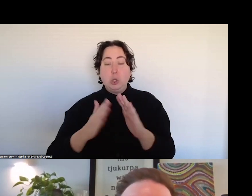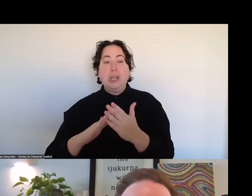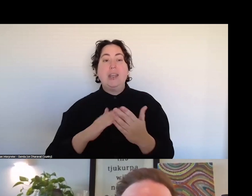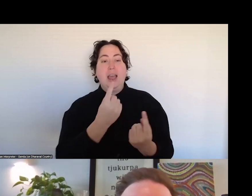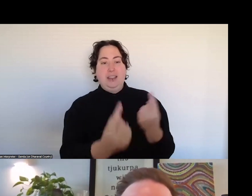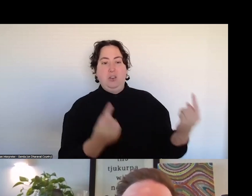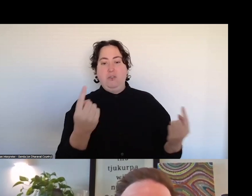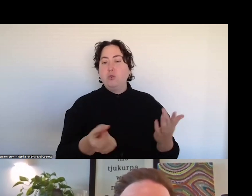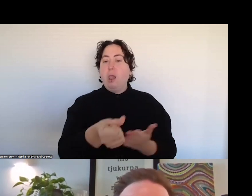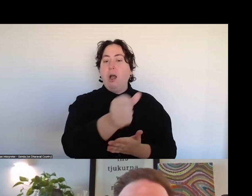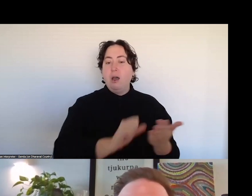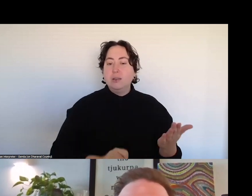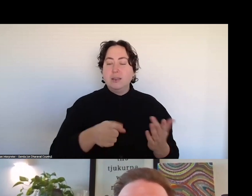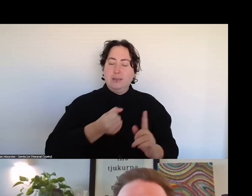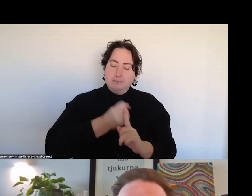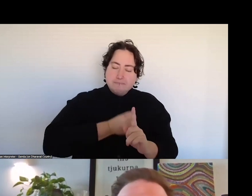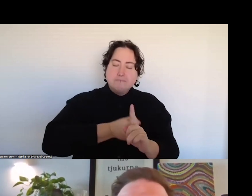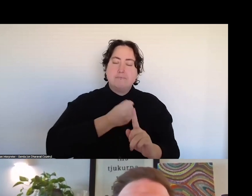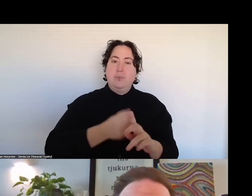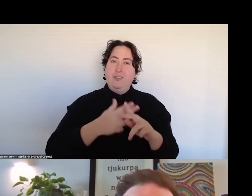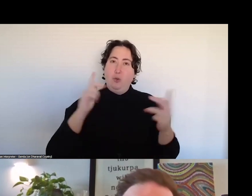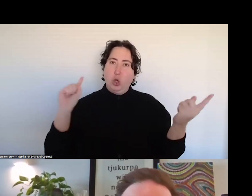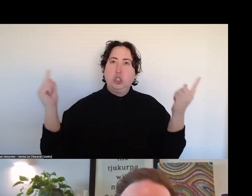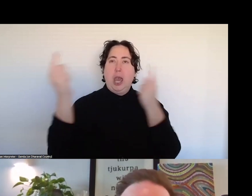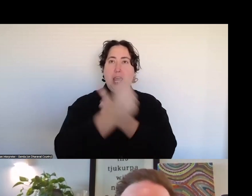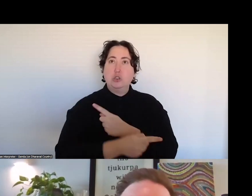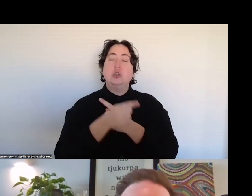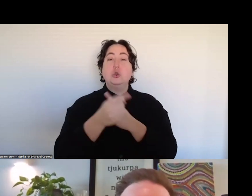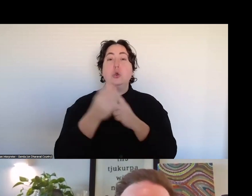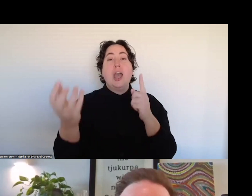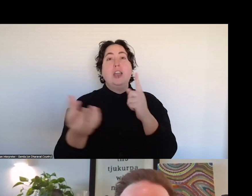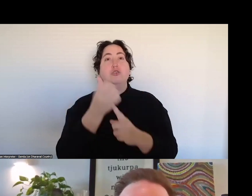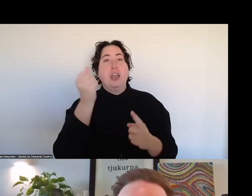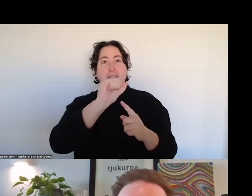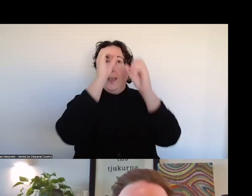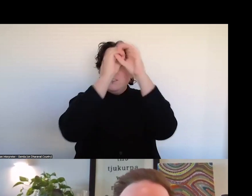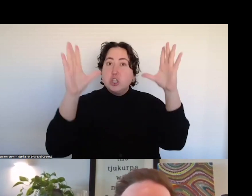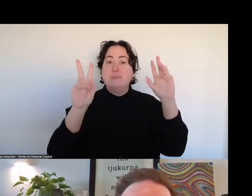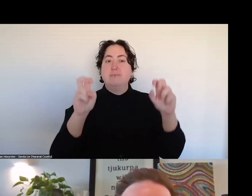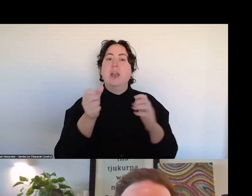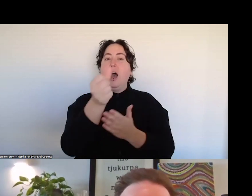through action to achieve the vision of arts for all and will continue to lead and champion equal